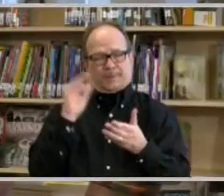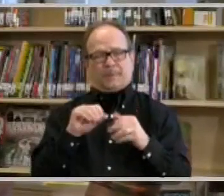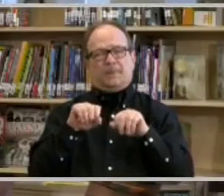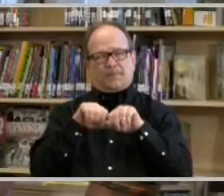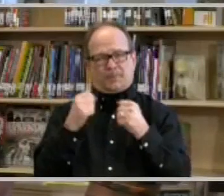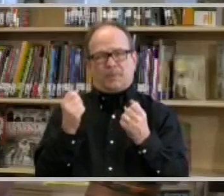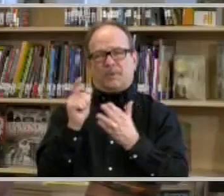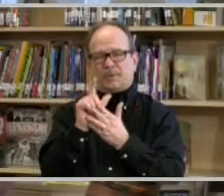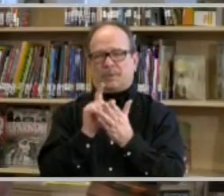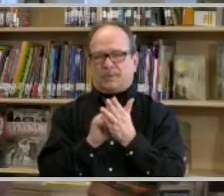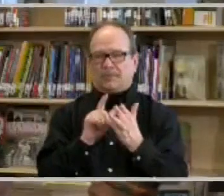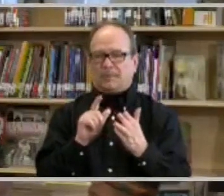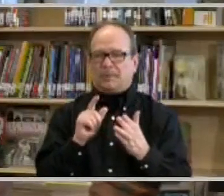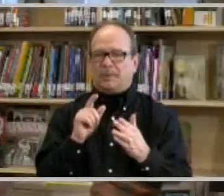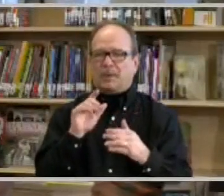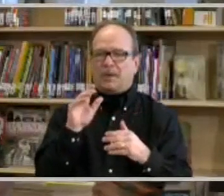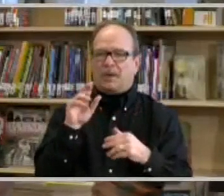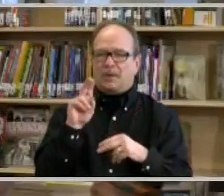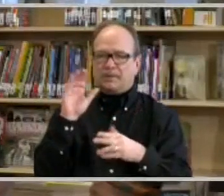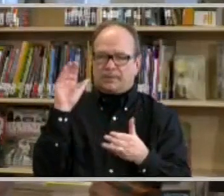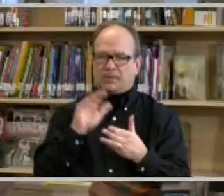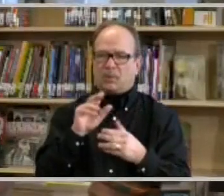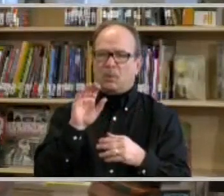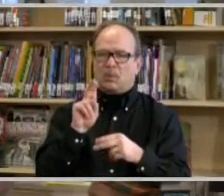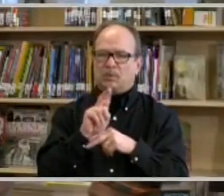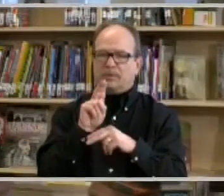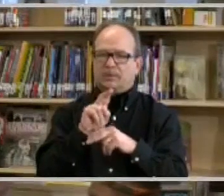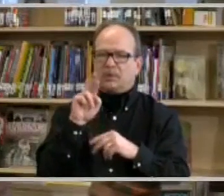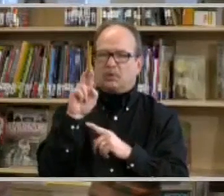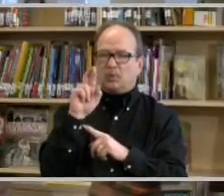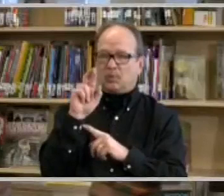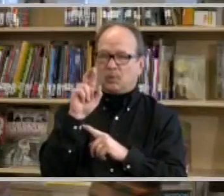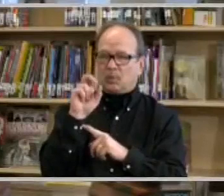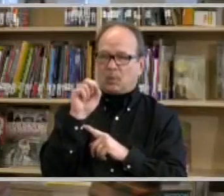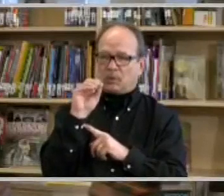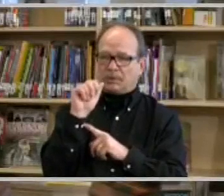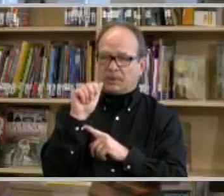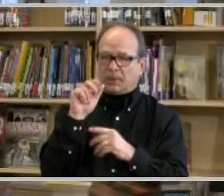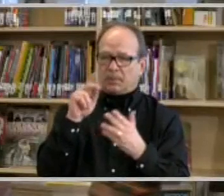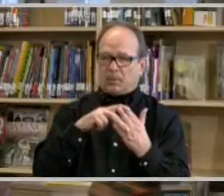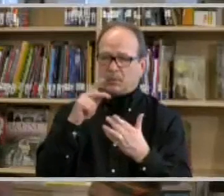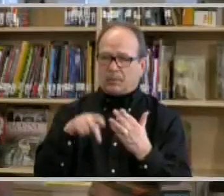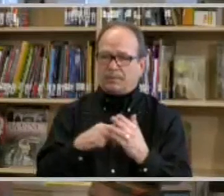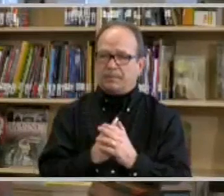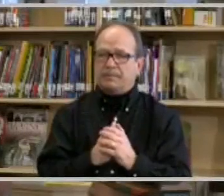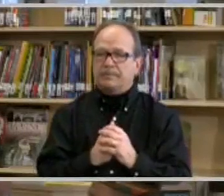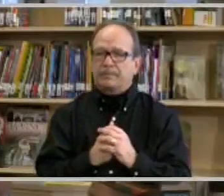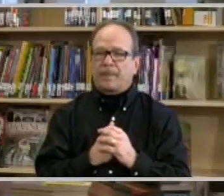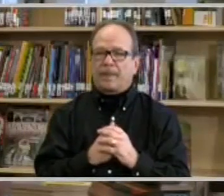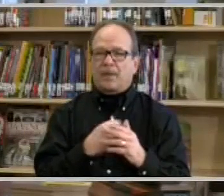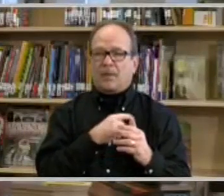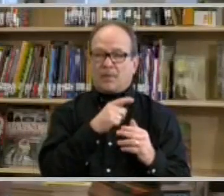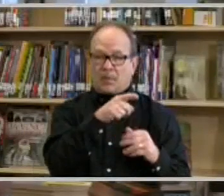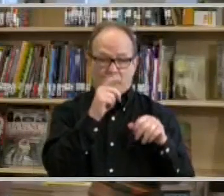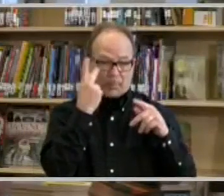CRIMINAL ACTIVITY AT NIGHT WITH THE USE OF THE ROSA PROGRAM, AND SO I WISH THAT WE COULD GET THEM TO BE JUST A LITTLE MORE